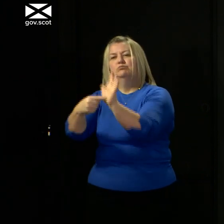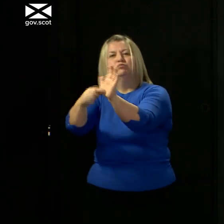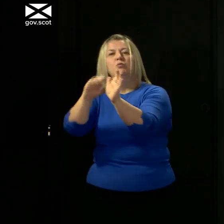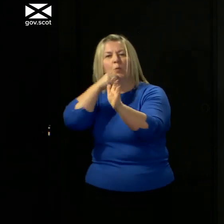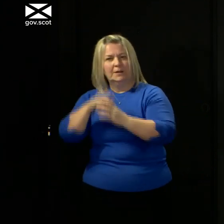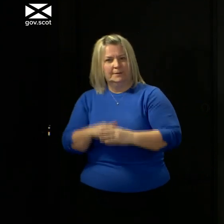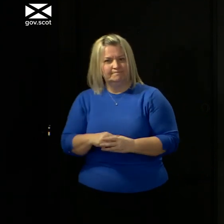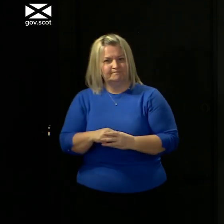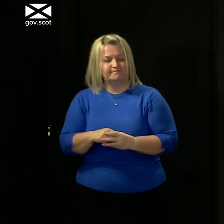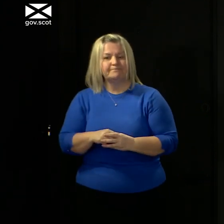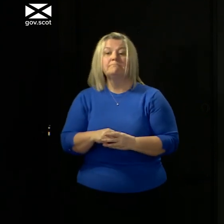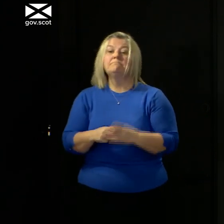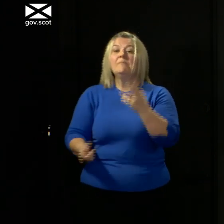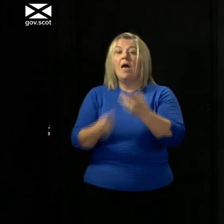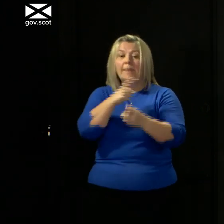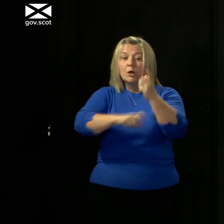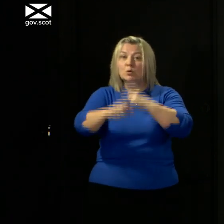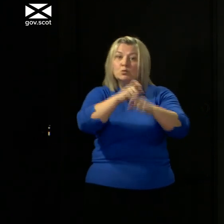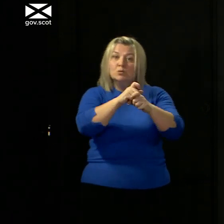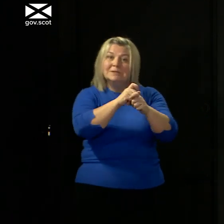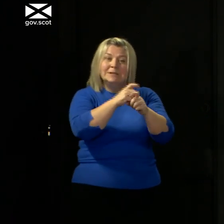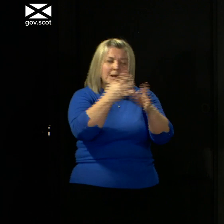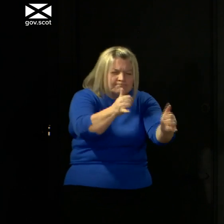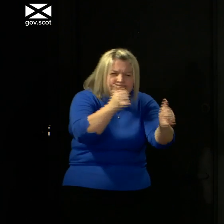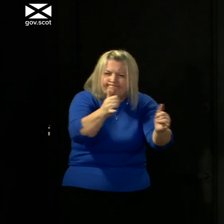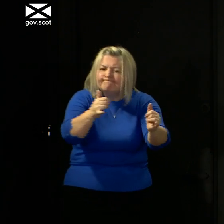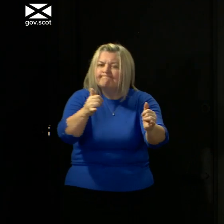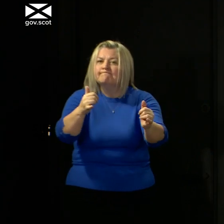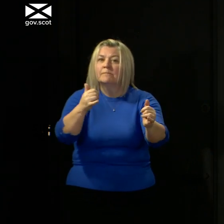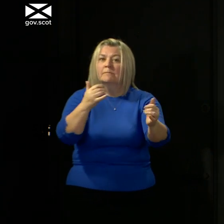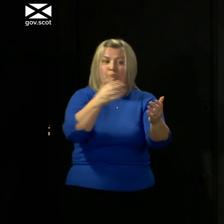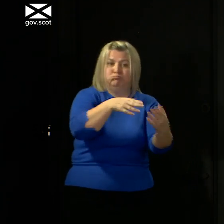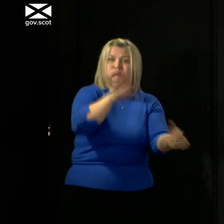are increasing the amount of surveillance testing we do right now I